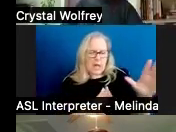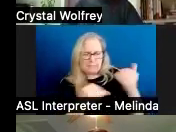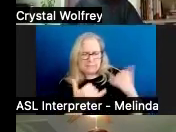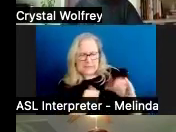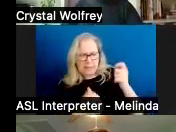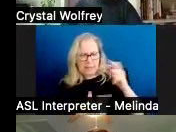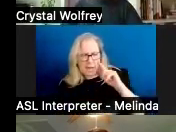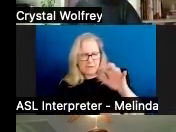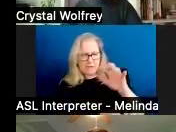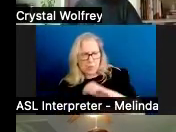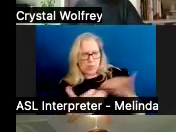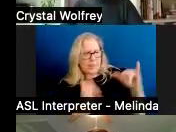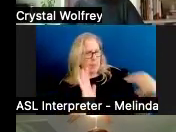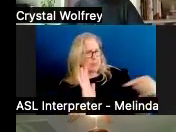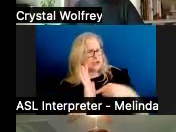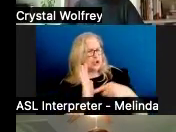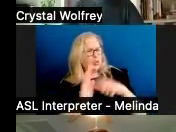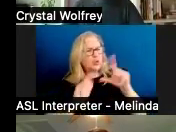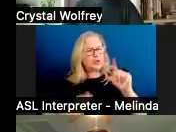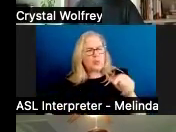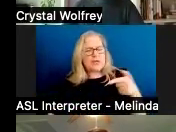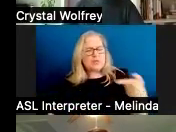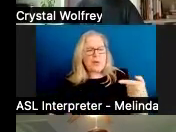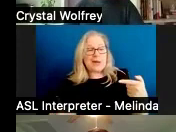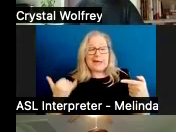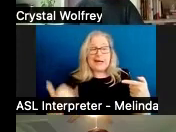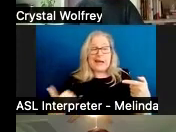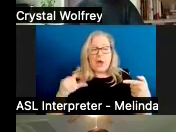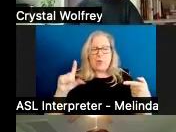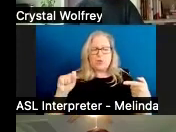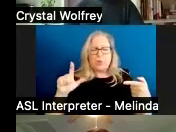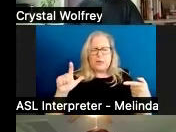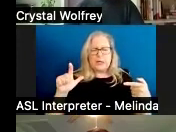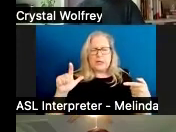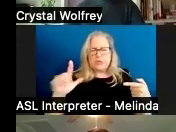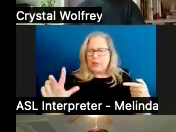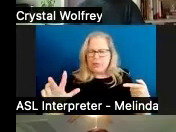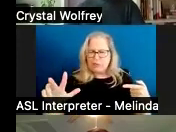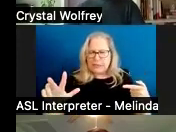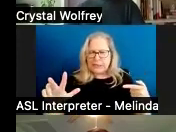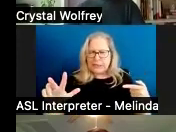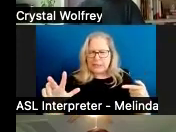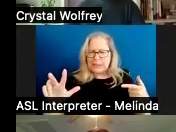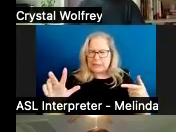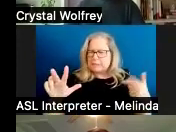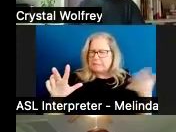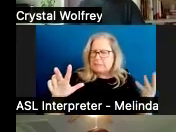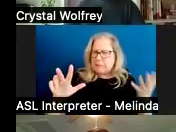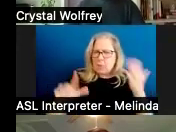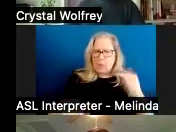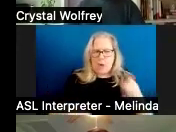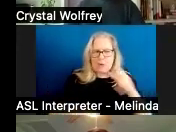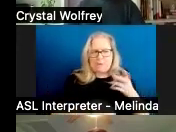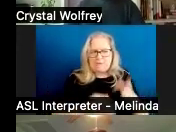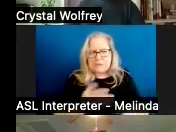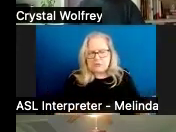The audit was due in 2021. We're now in 2023. Can you clarify with me why you haven't had that audit completed and reported yet?